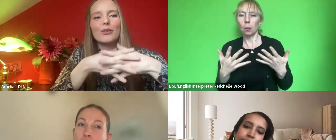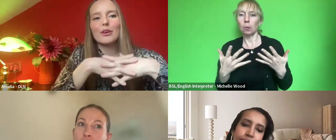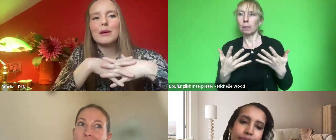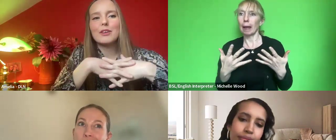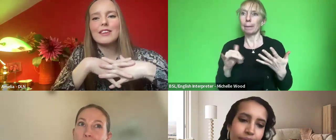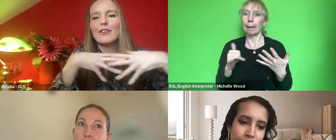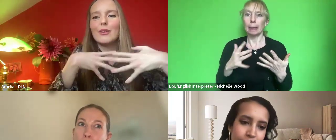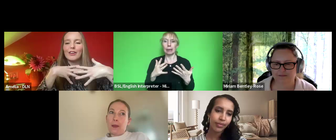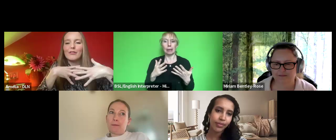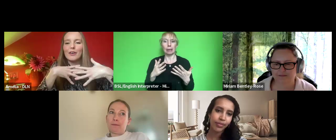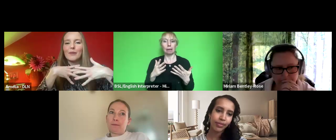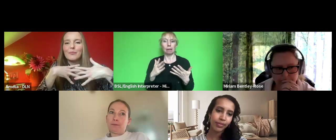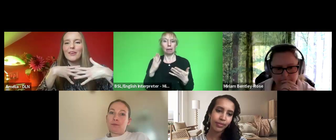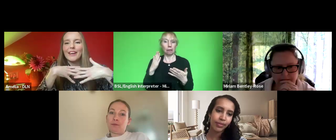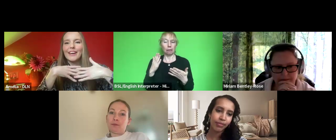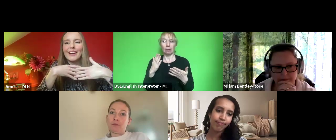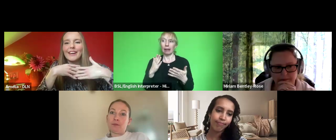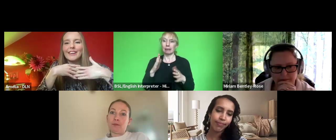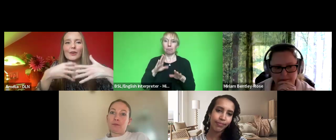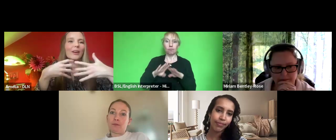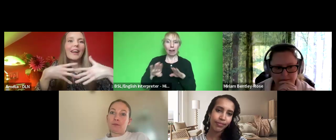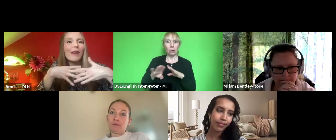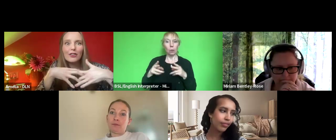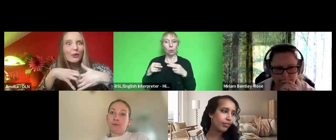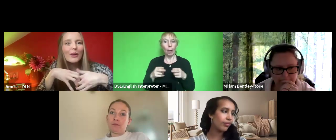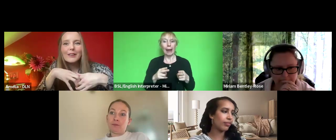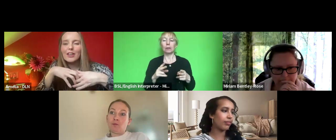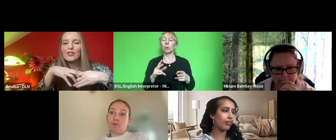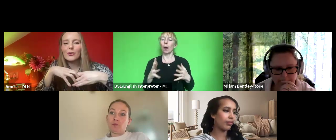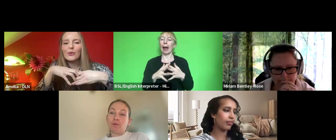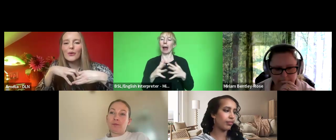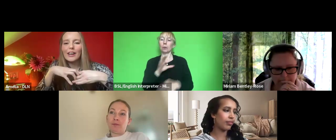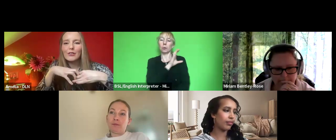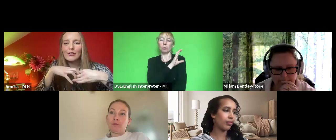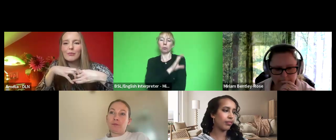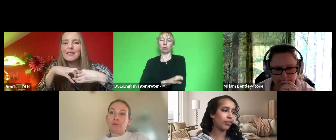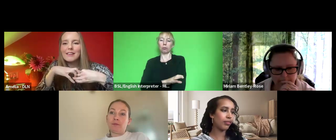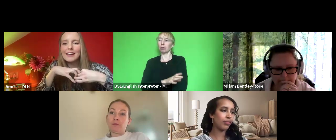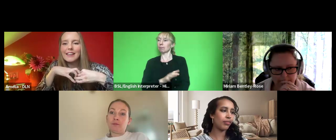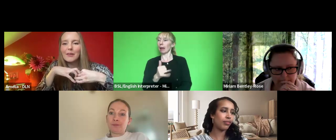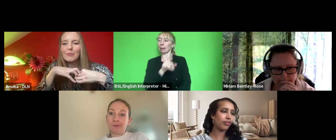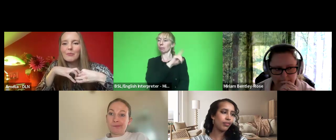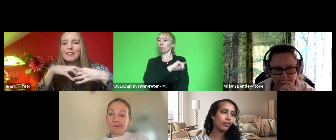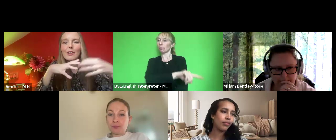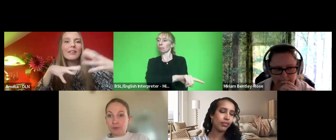but also maybe just how you kind of don't let it affect you as much or, or how you sort of mentally deal